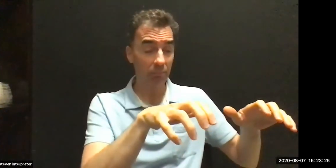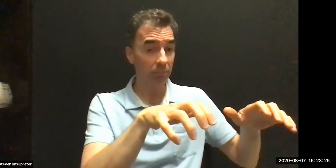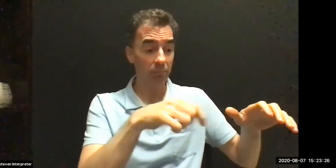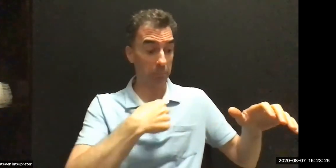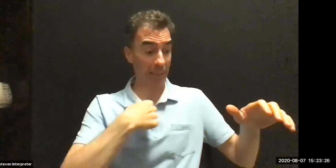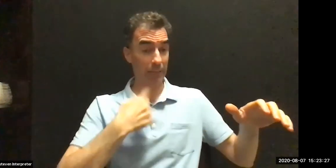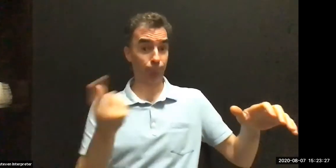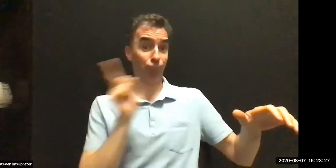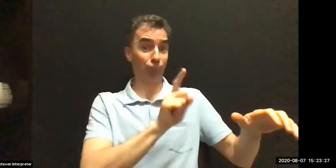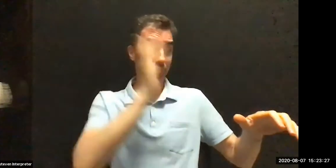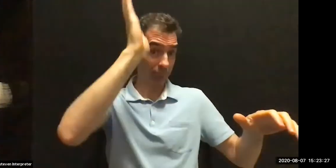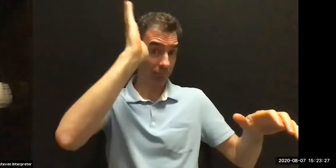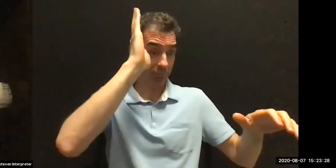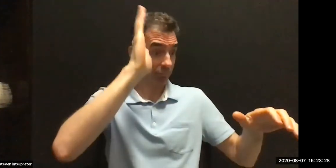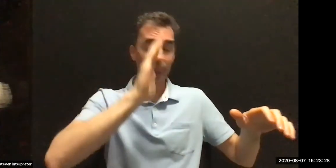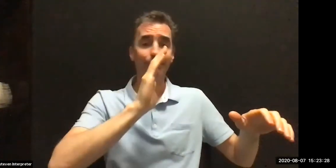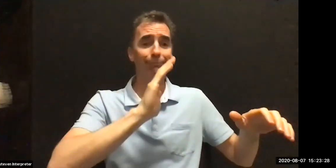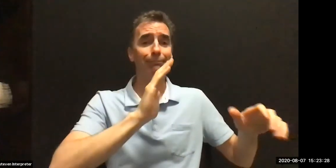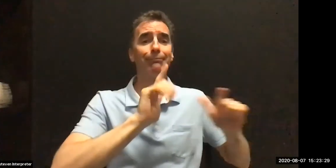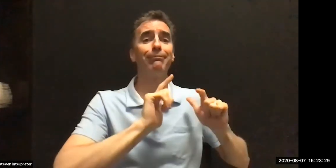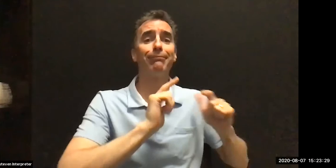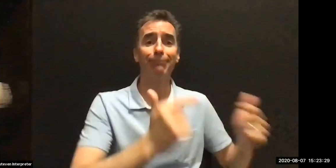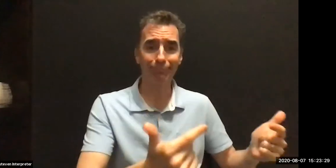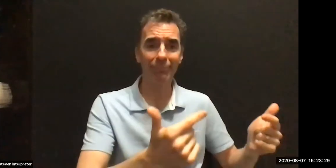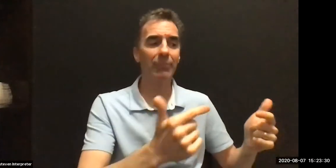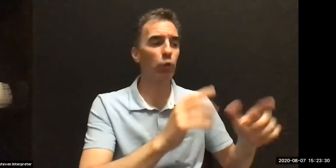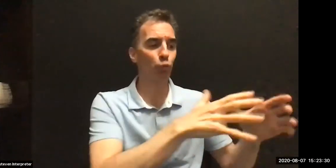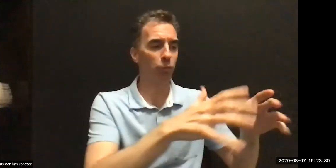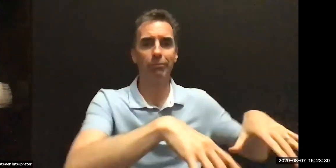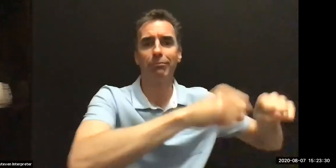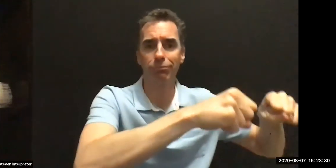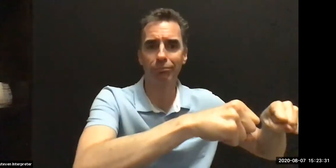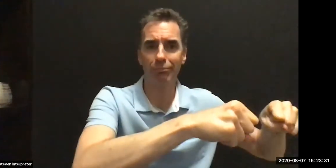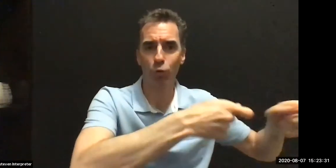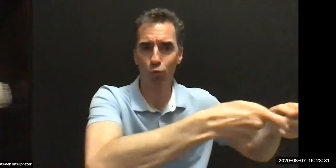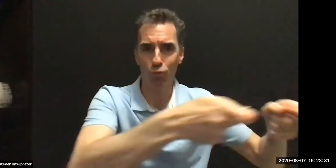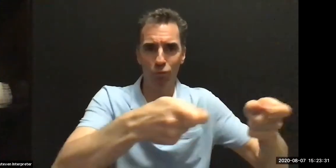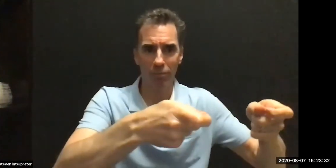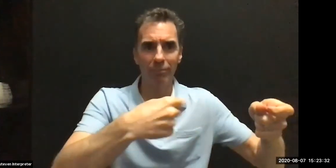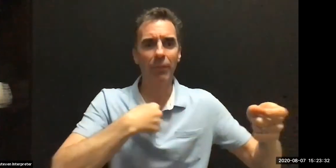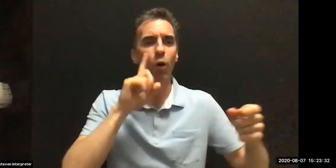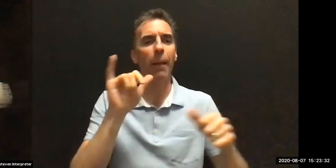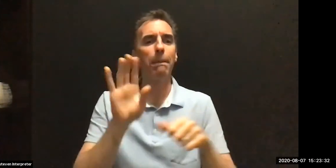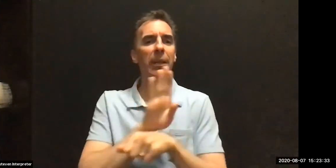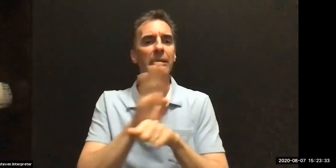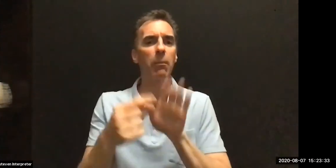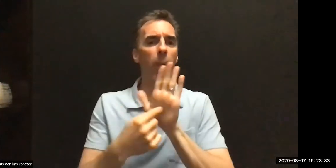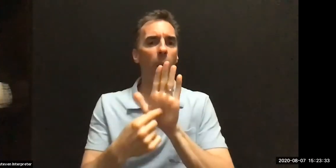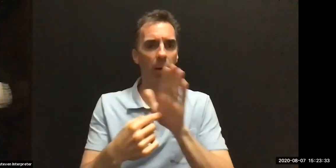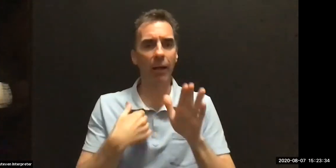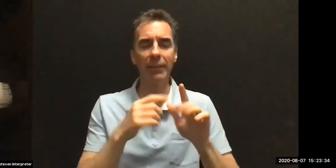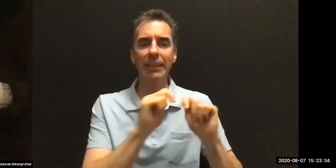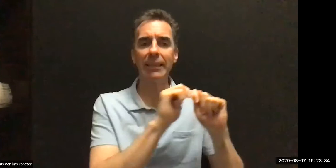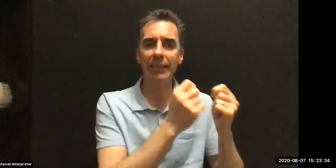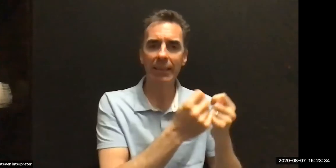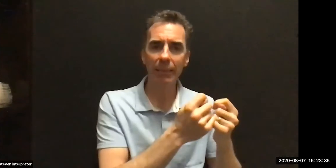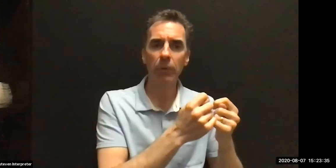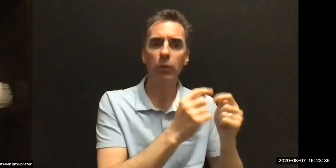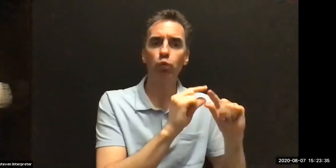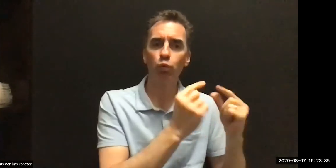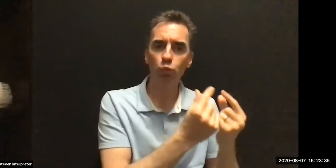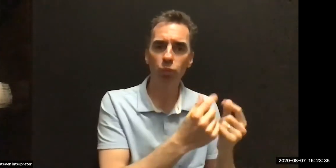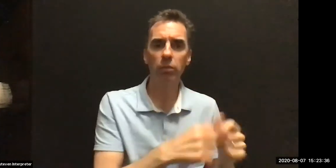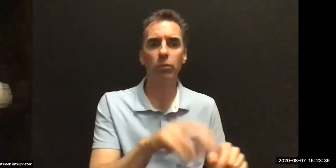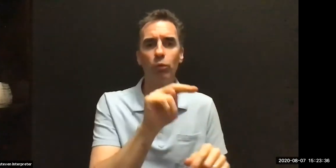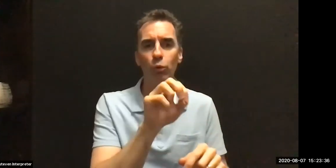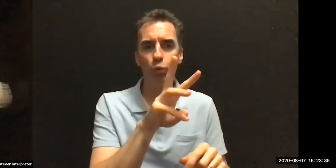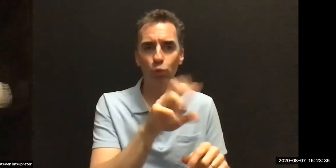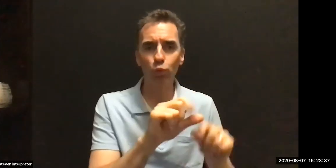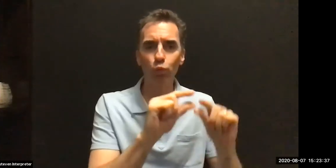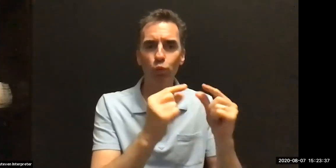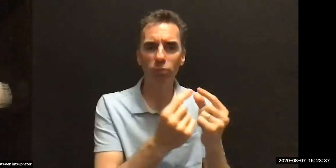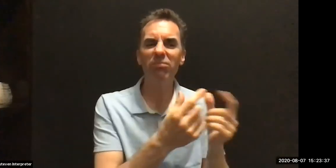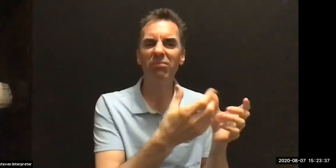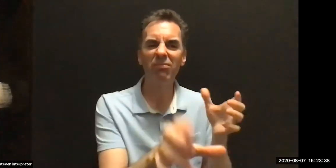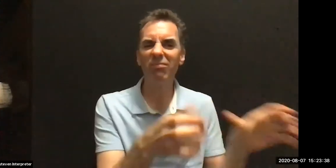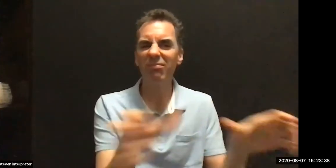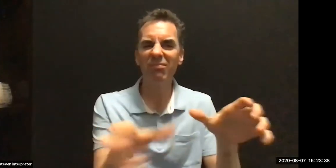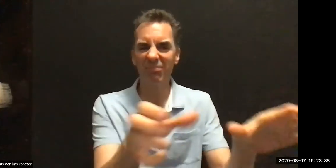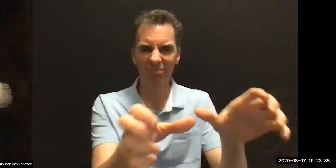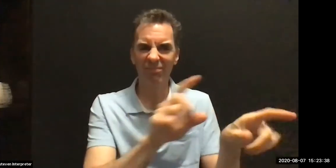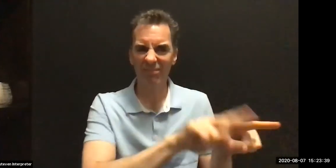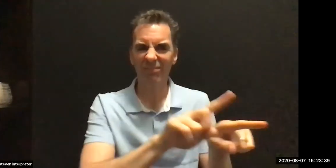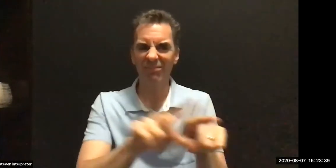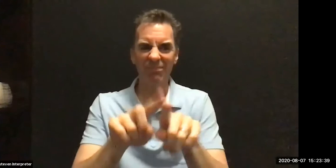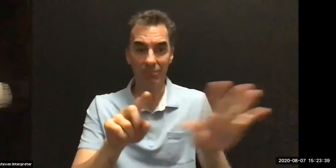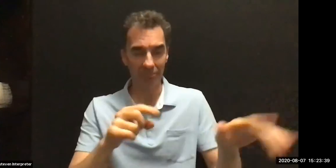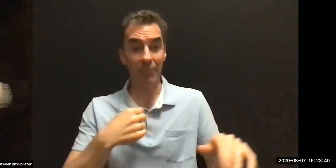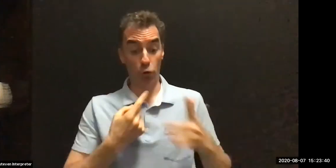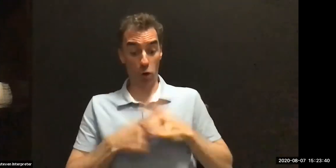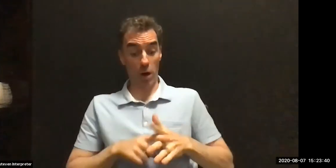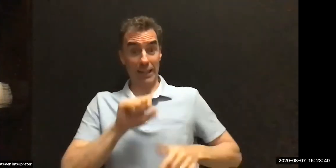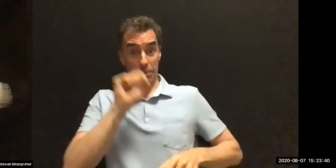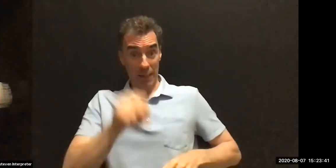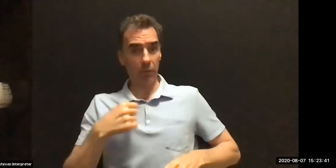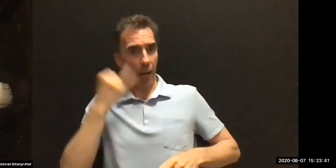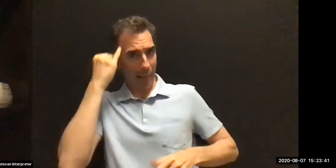Polly Begley: I run it in a type of business model. I have a quality team. I have a team building group. I have a news group, you know, I mean, so by the end of the semester. They're running the class and then doing other group projects.